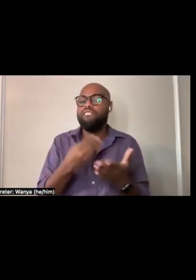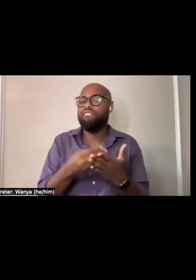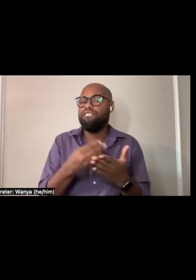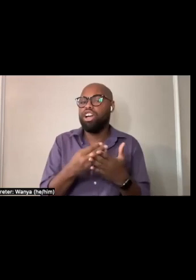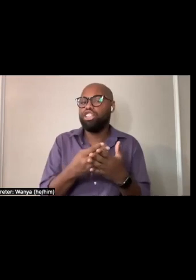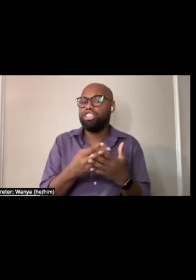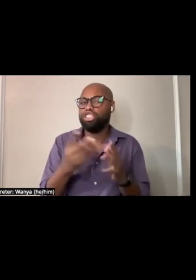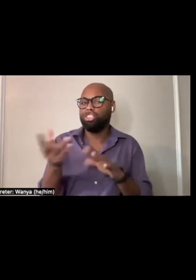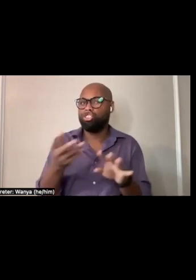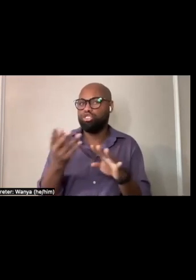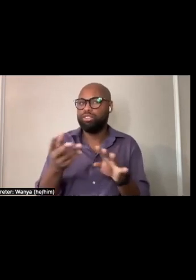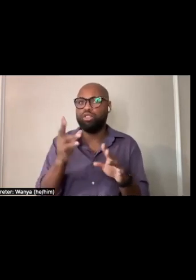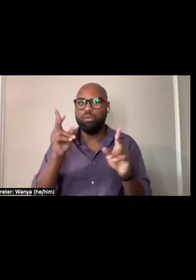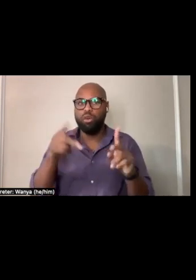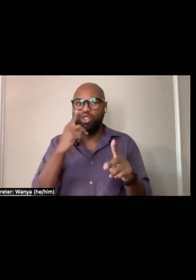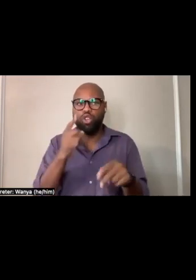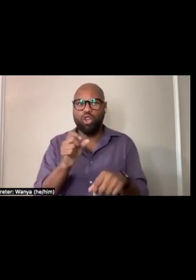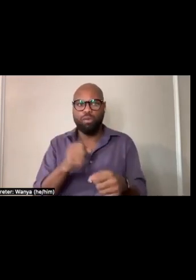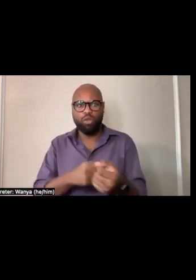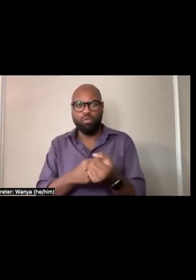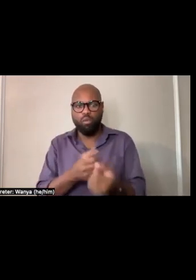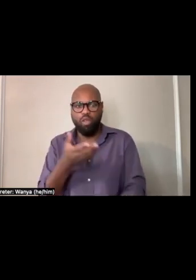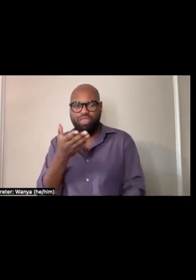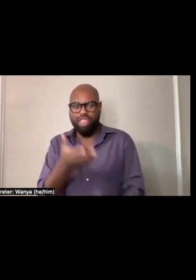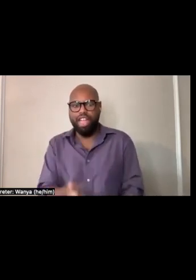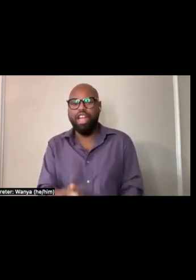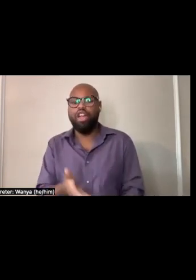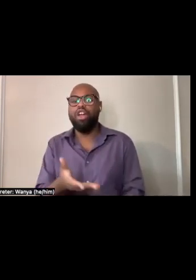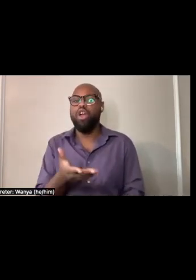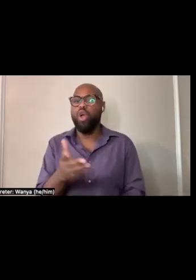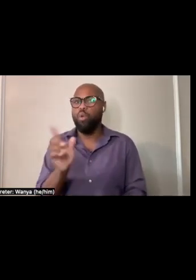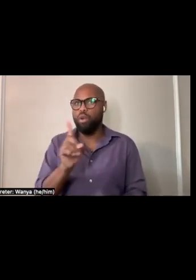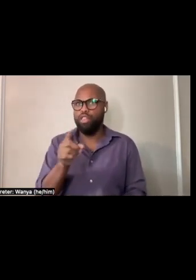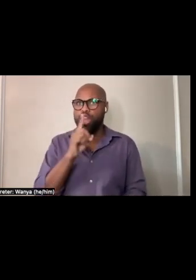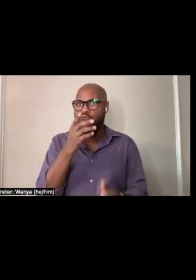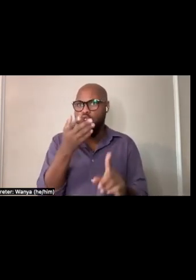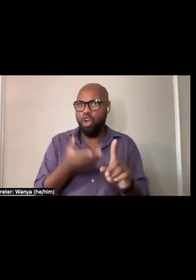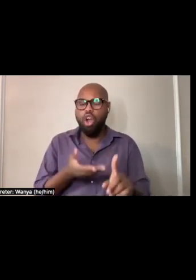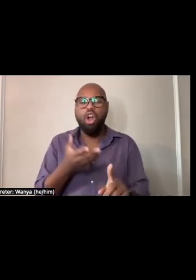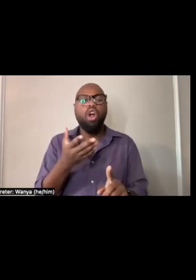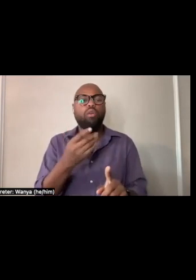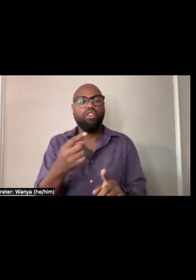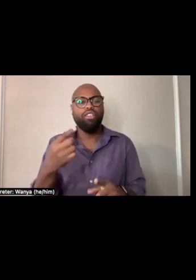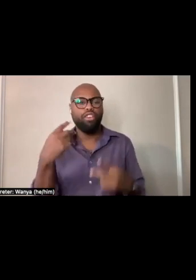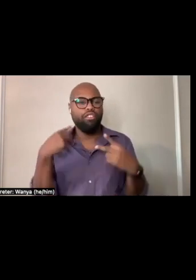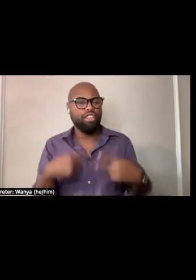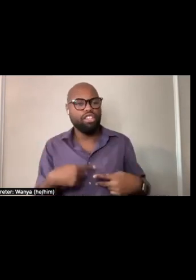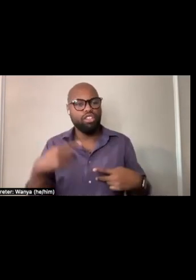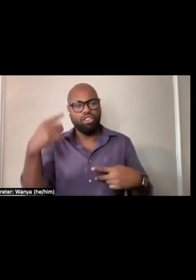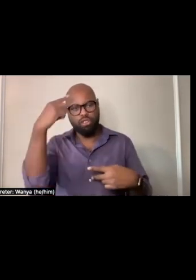supported where they were as their physical and mental health and personal care and other needs changed over time.